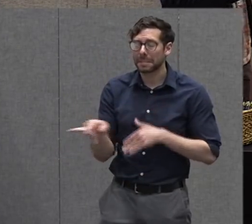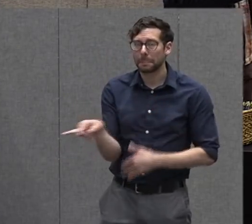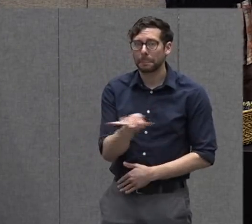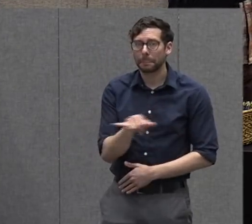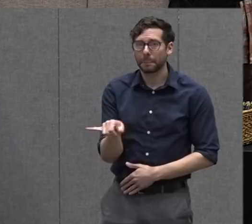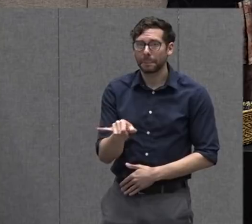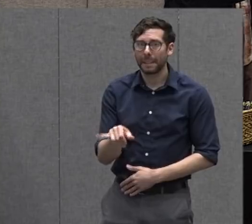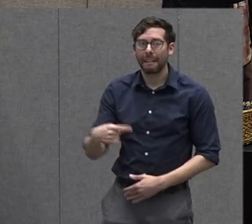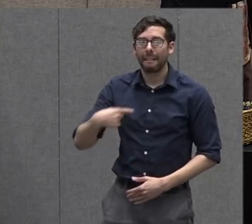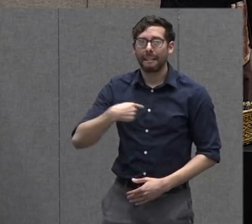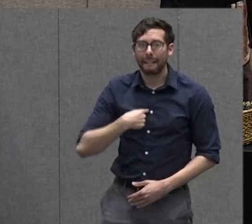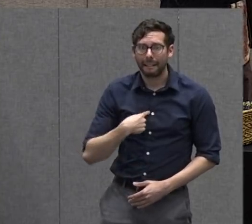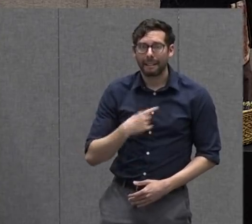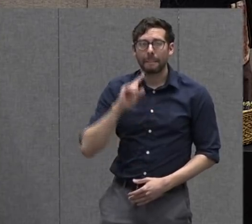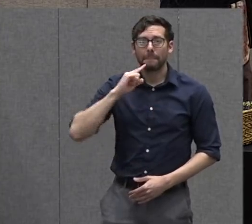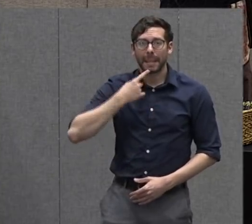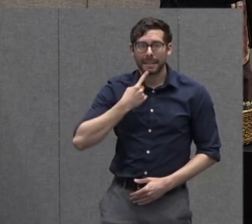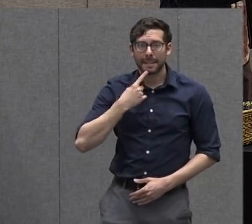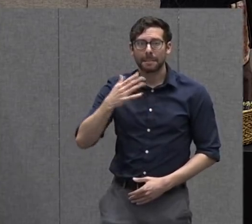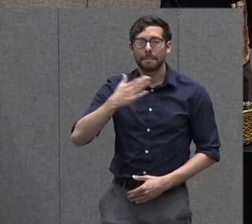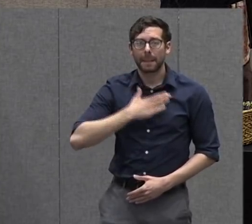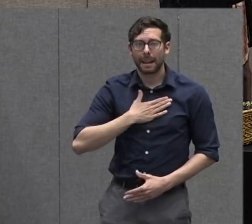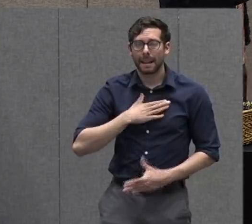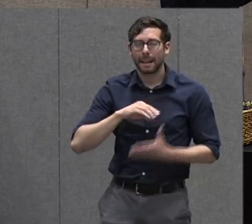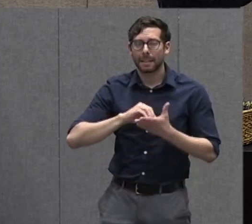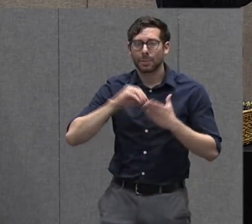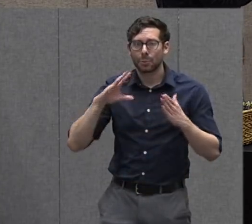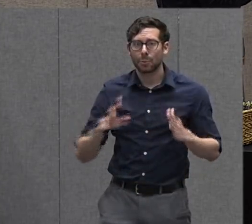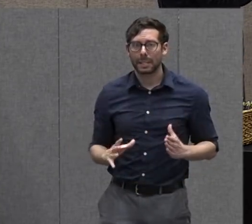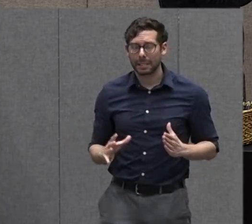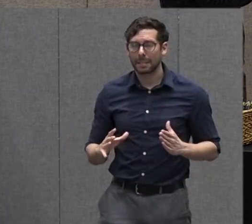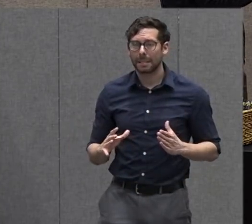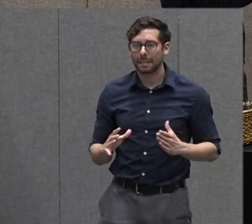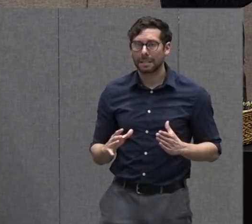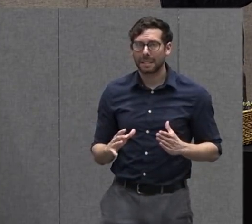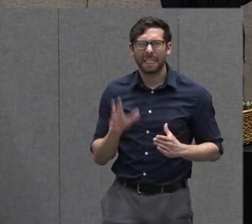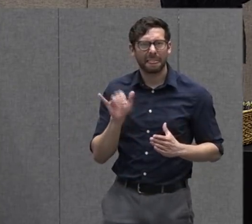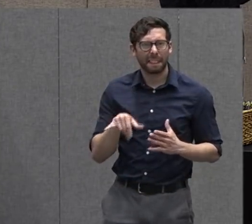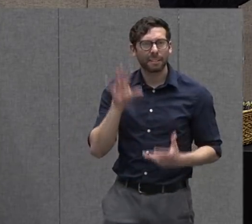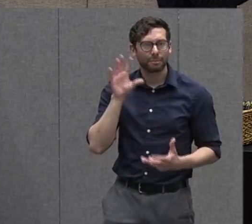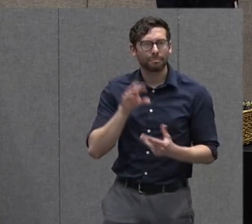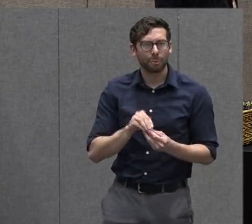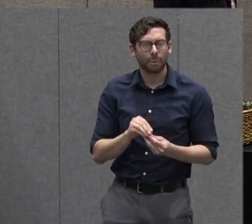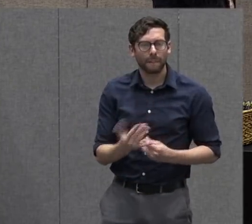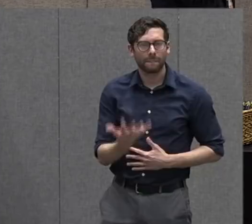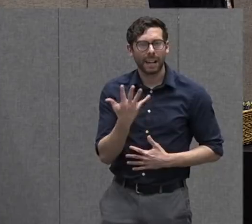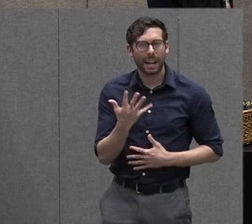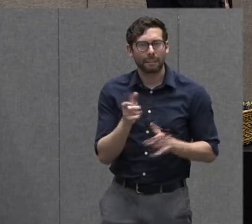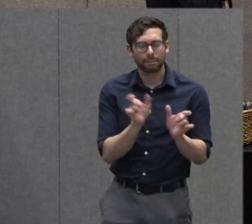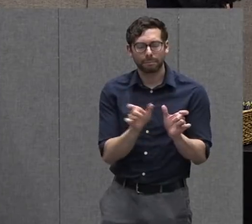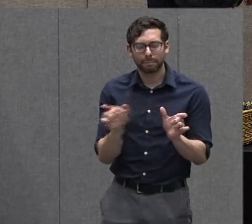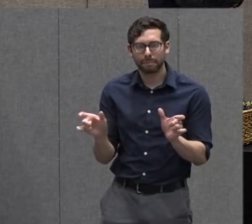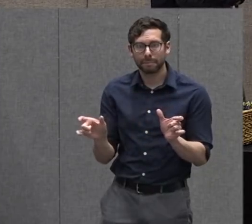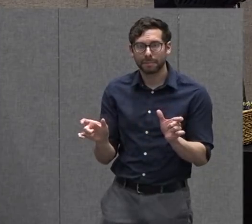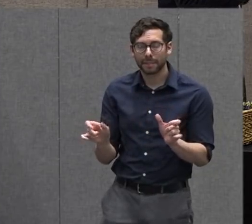So that's five. [Mr. R] Yeah. [Miss Martindale] Right. [Mr. R] Wow, okay, can I read it? [Miss Martindale] Sure, and then I'm gonna put just